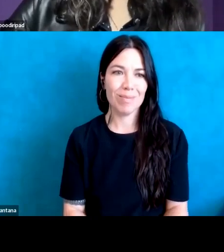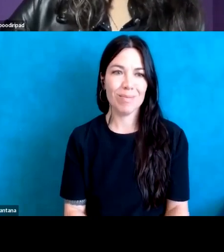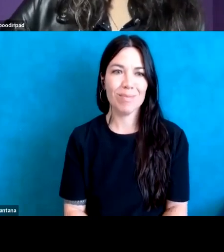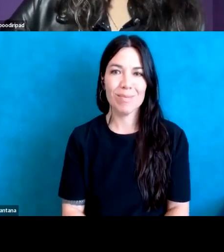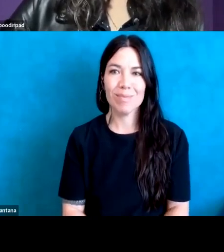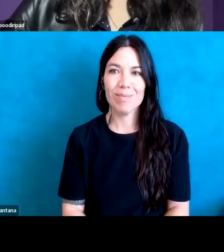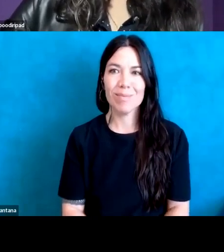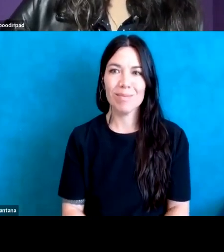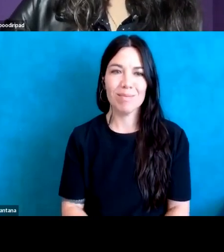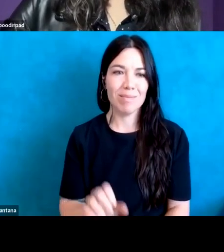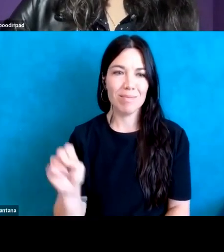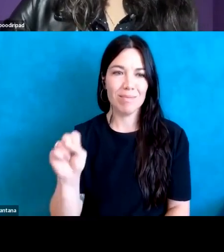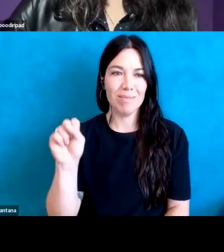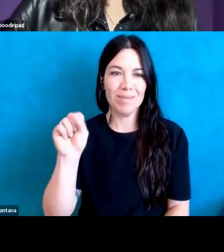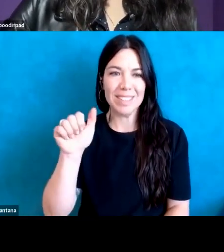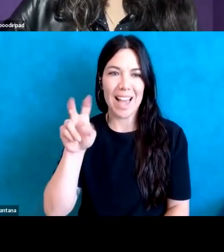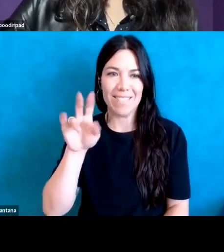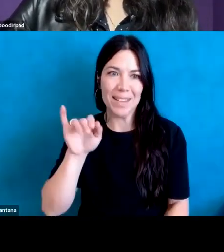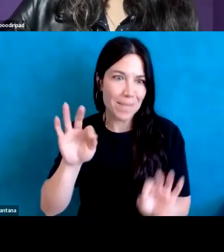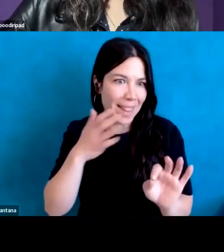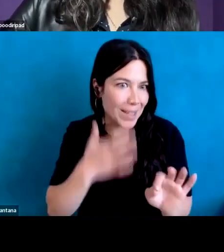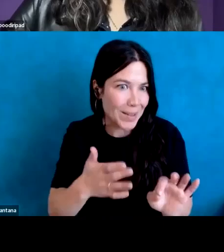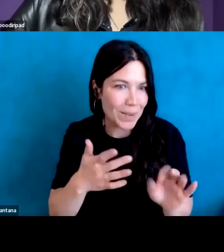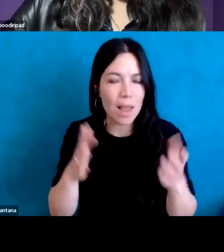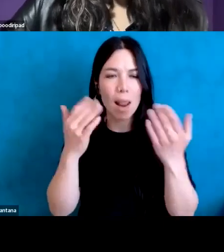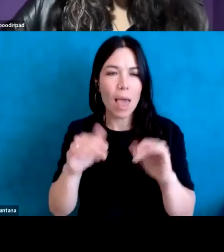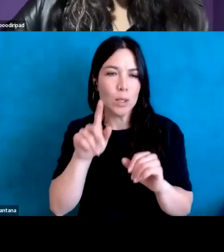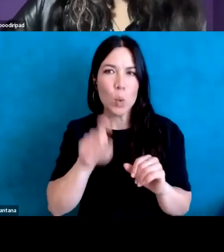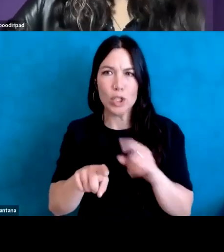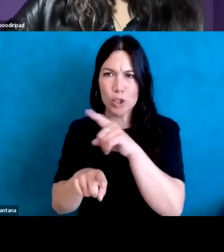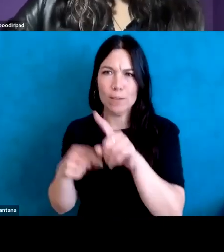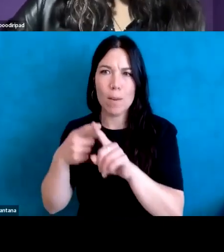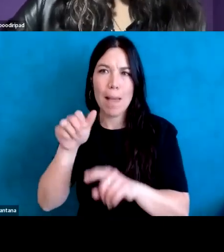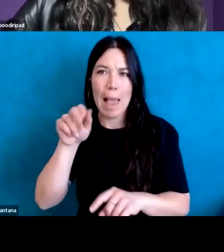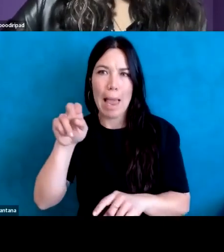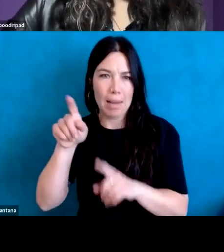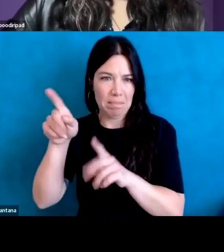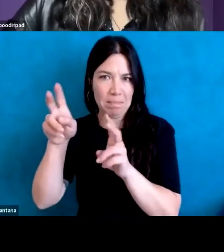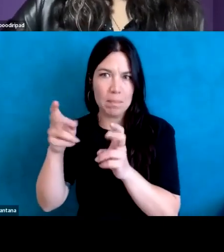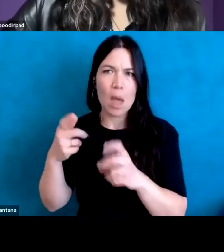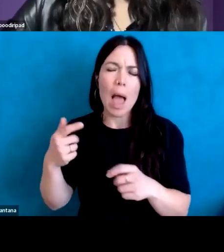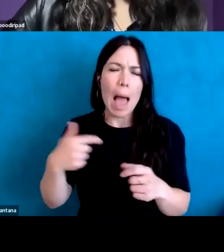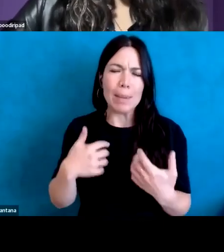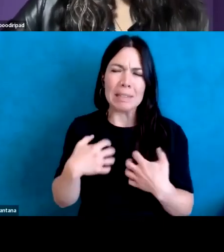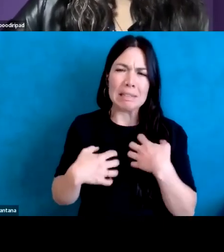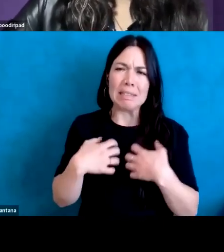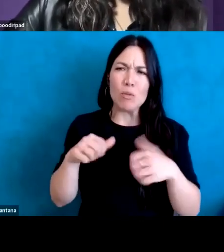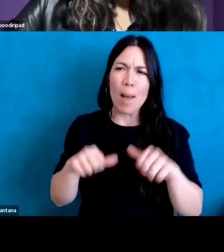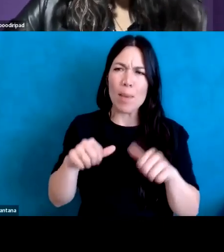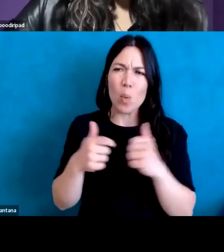Thank you. Next question: "I've been grappling with the difficulty of needing a norm to compare to